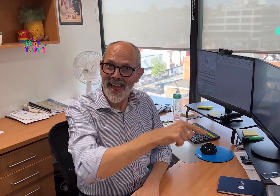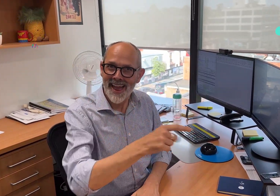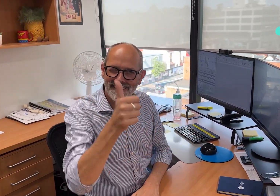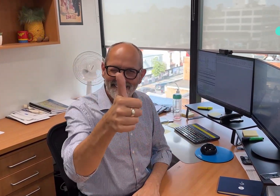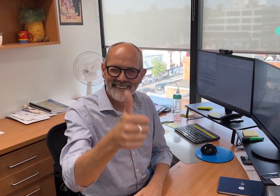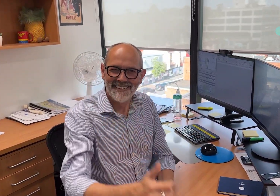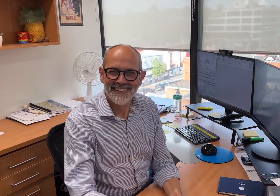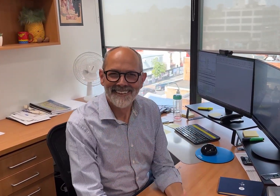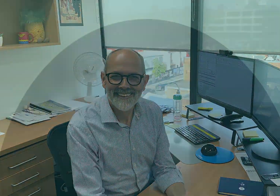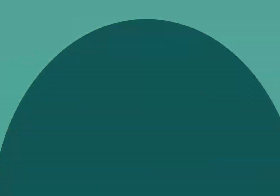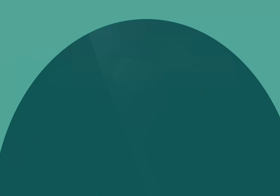I'll see you there!